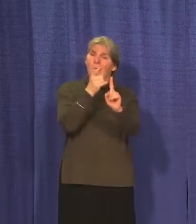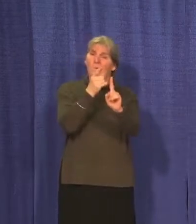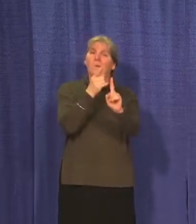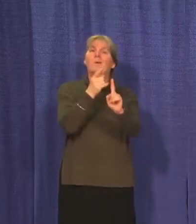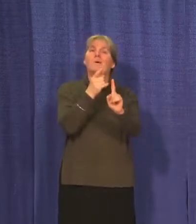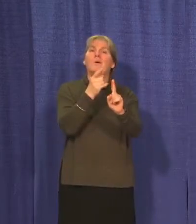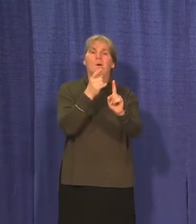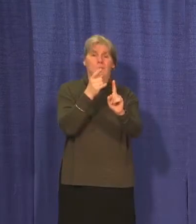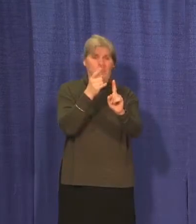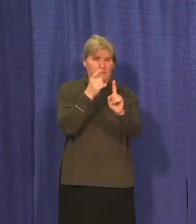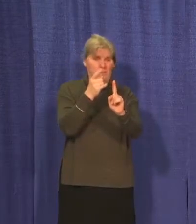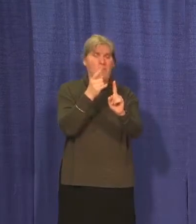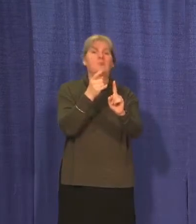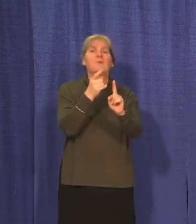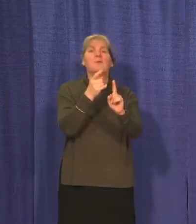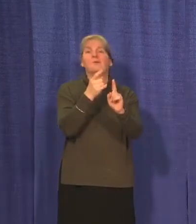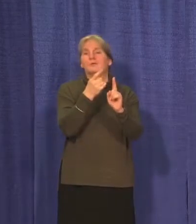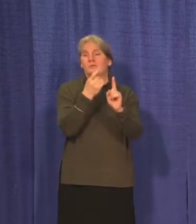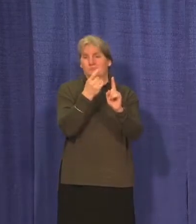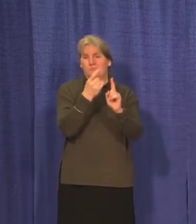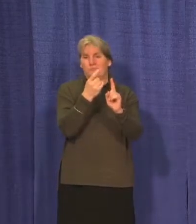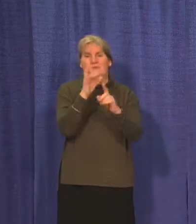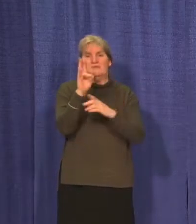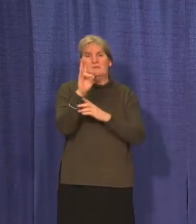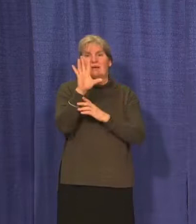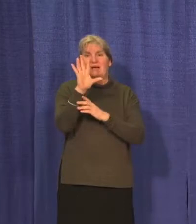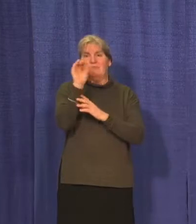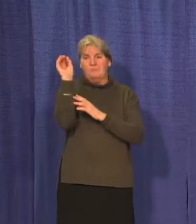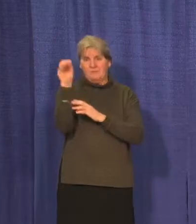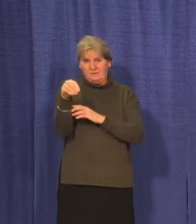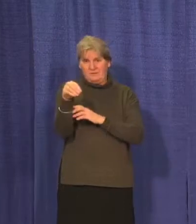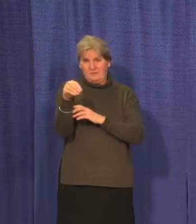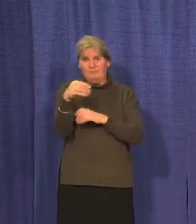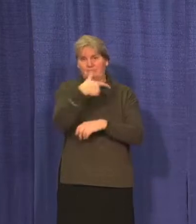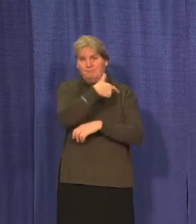population vaccinated up to that